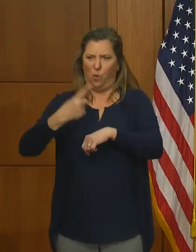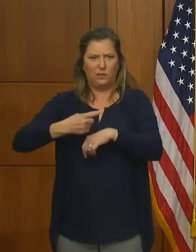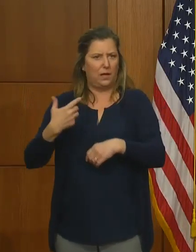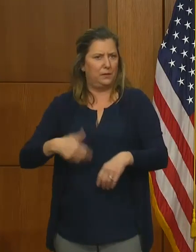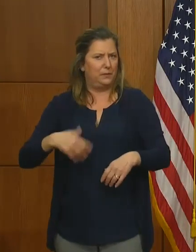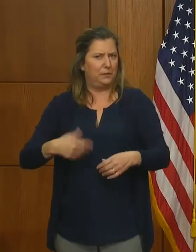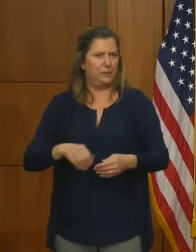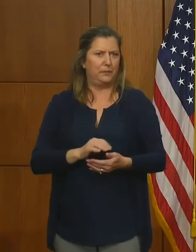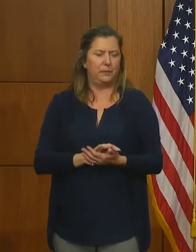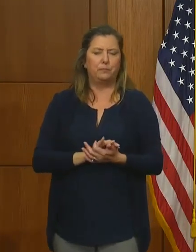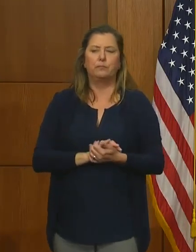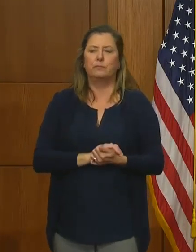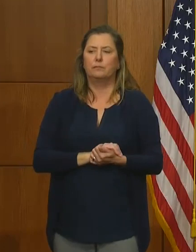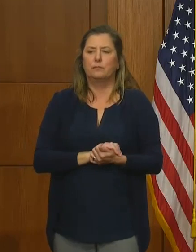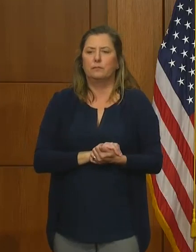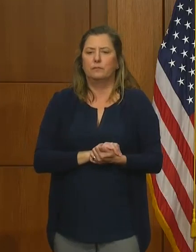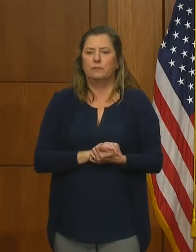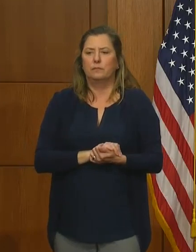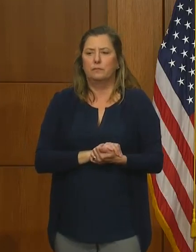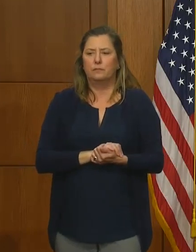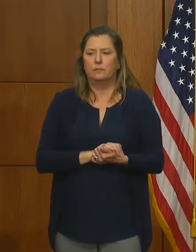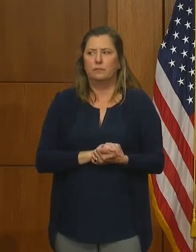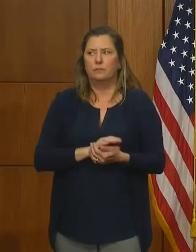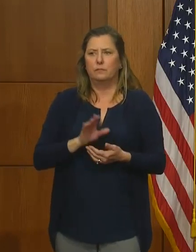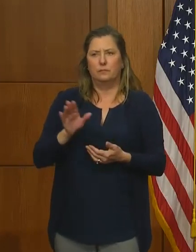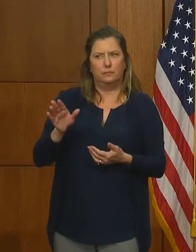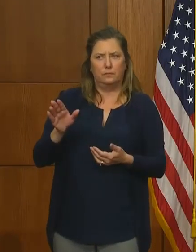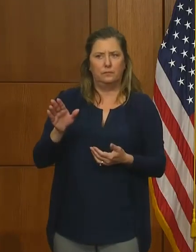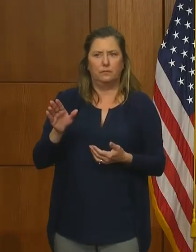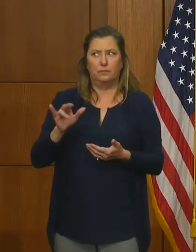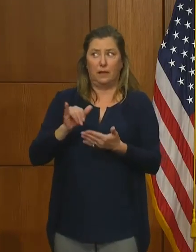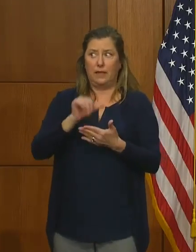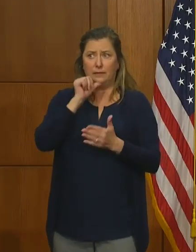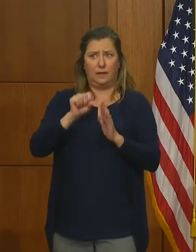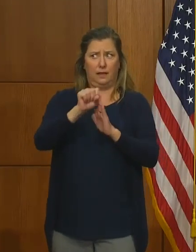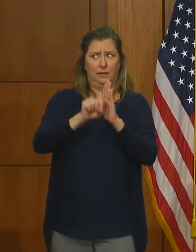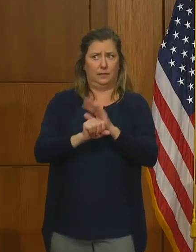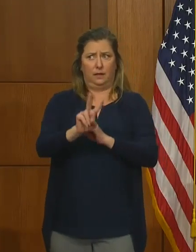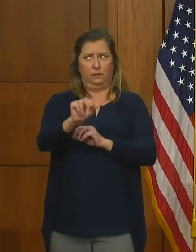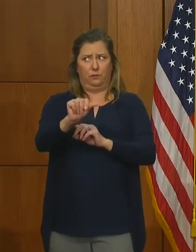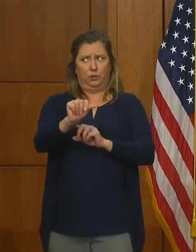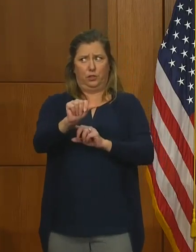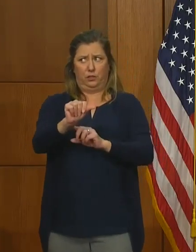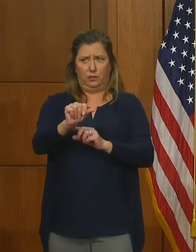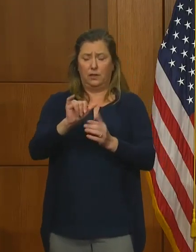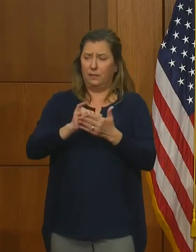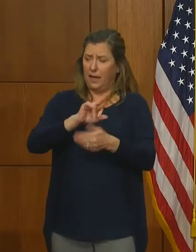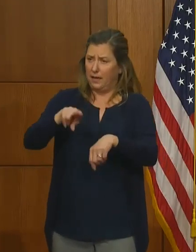THAT THAT INCREASE IN THAT. ARE IN JUST ONE DAY. WELL FIRST OF